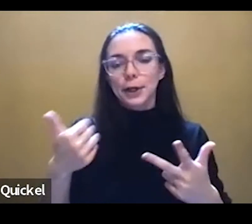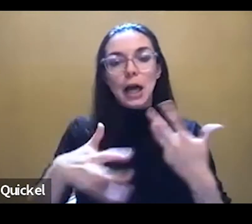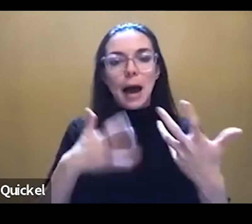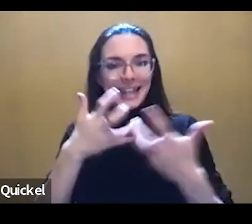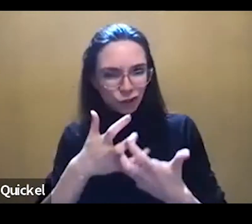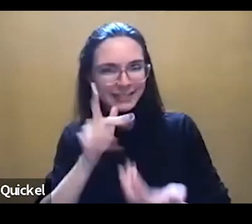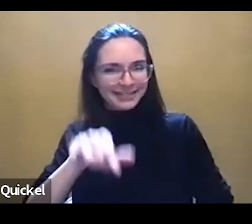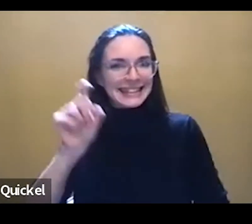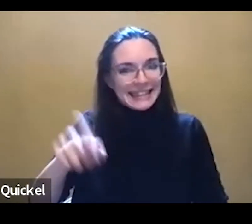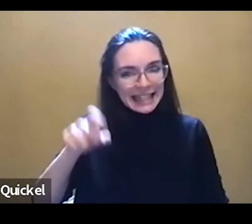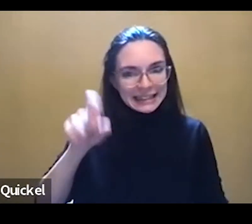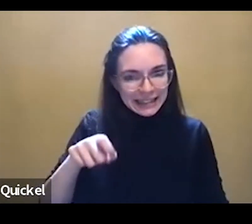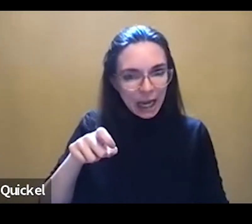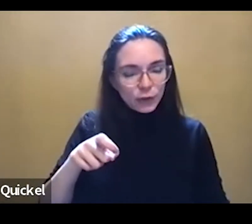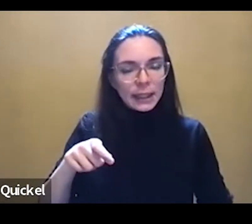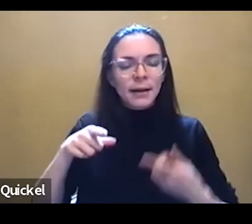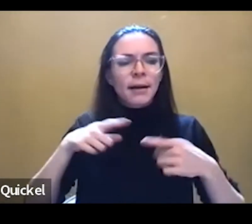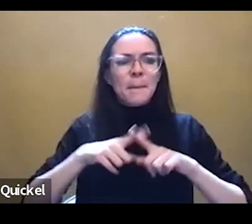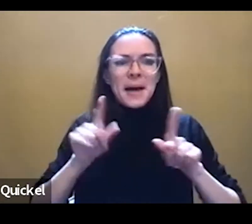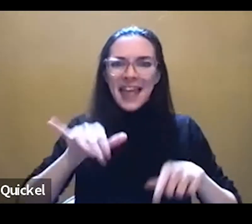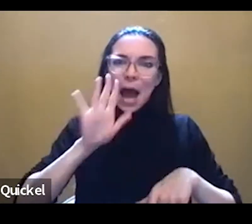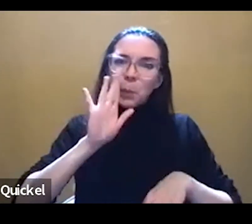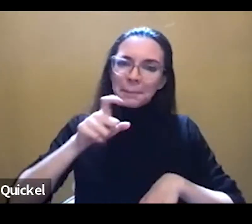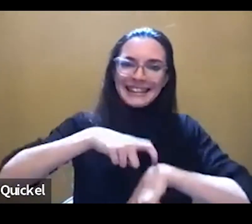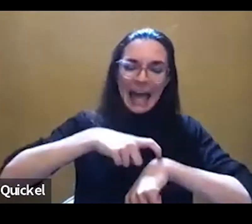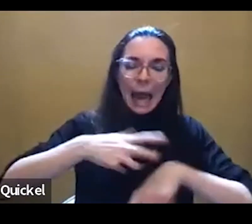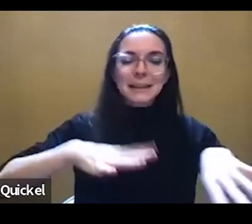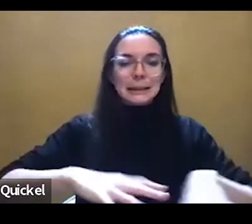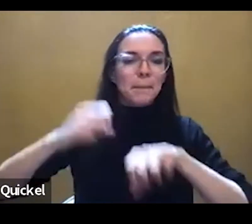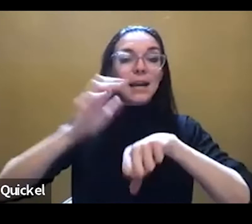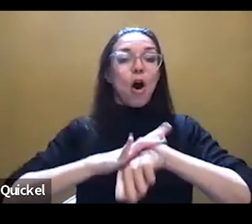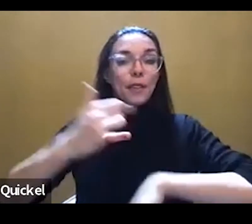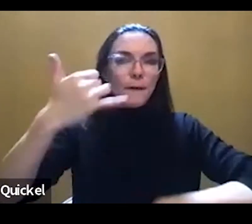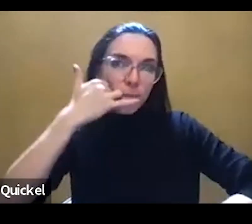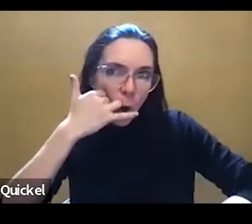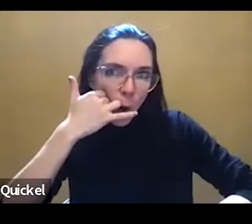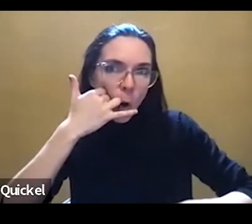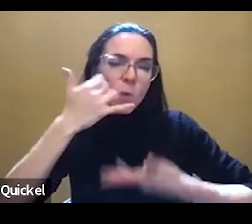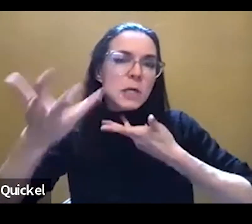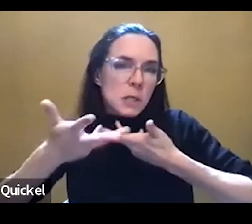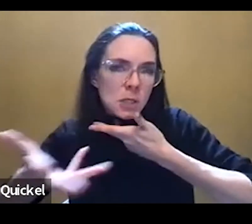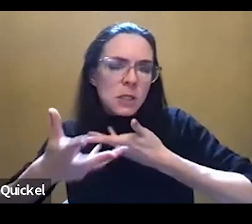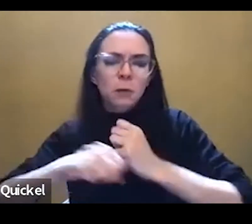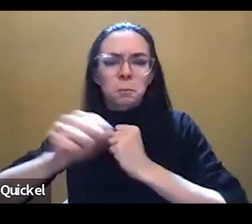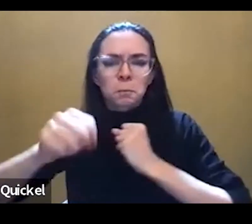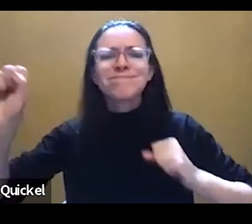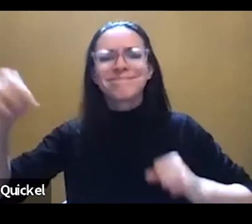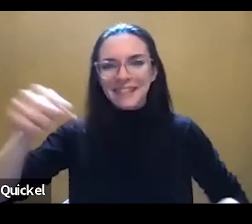necessary. Well, that will be time spent on the phone then but will be a lot of time saved